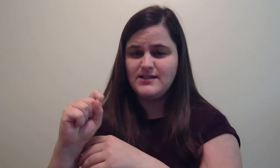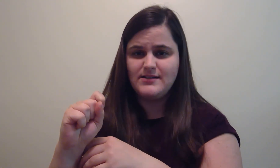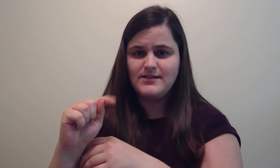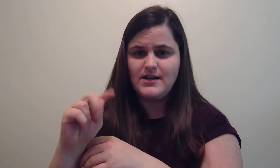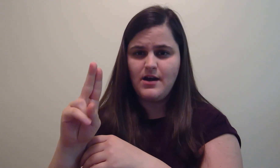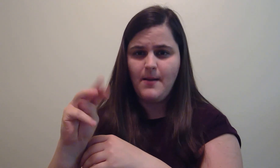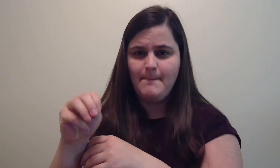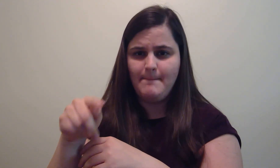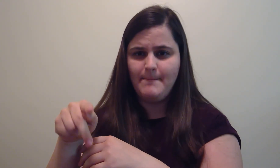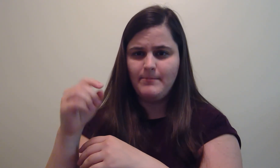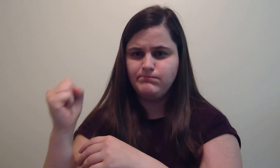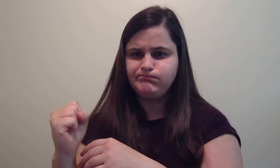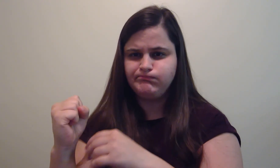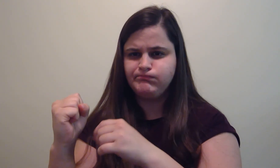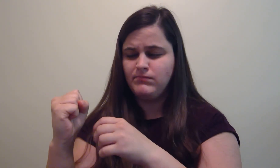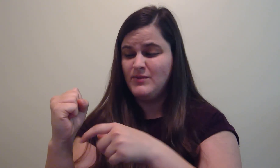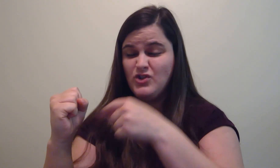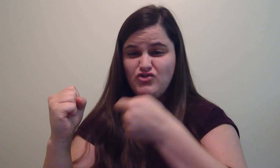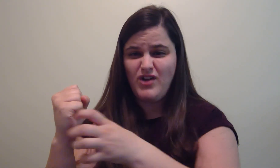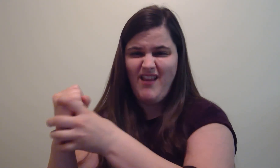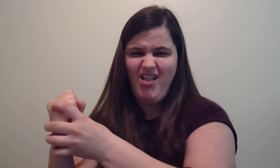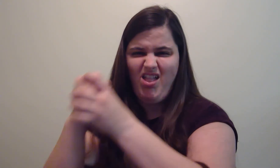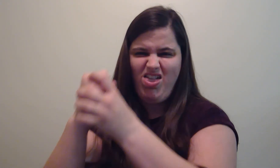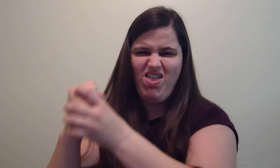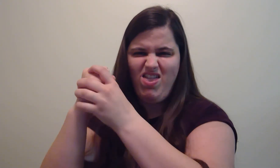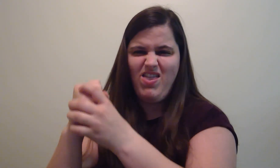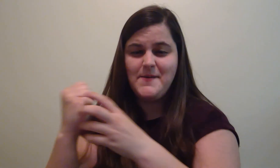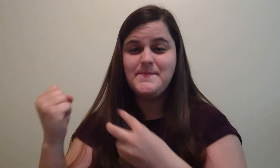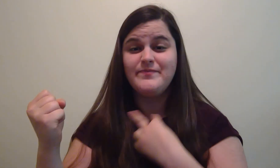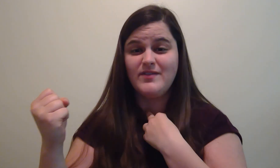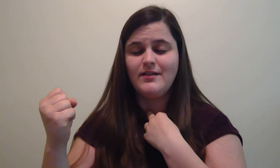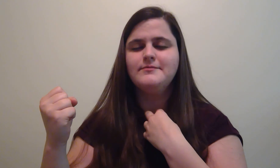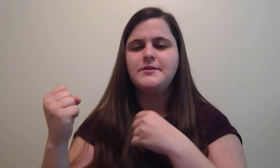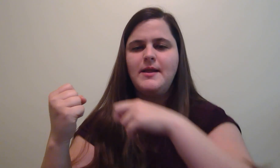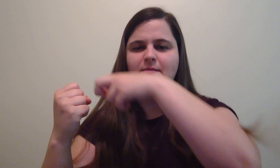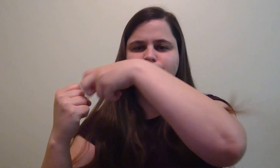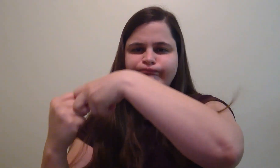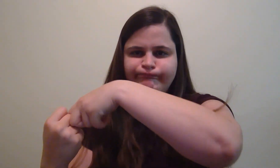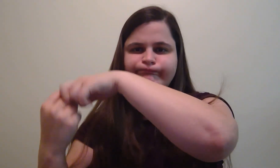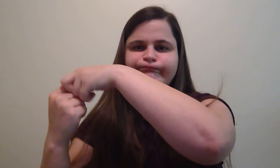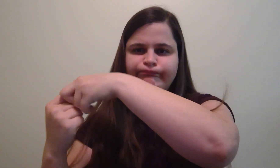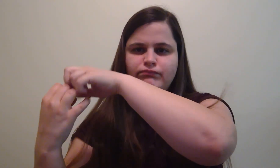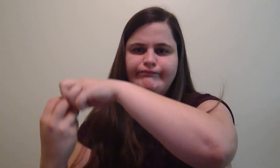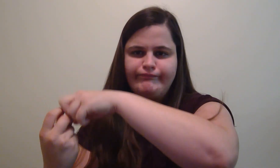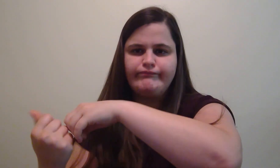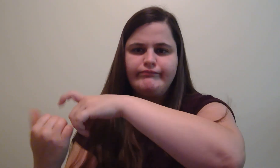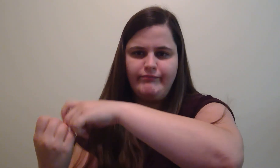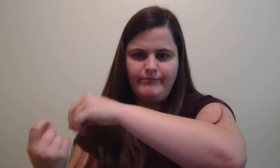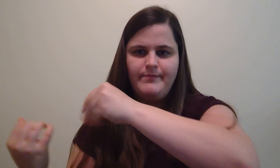up the stump, but that sucker would not budge, so they wound up grinding it down into the dirt.